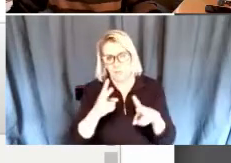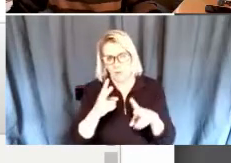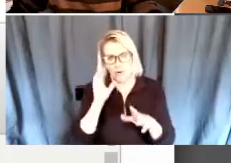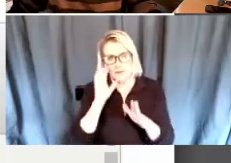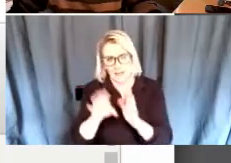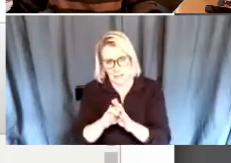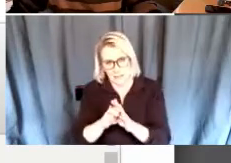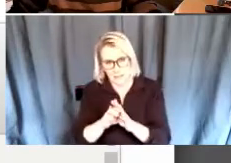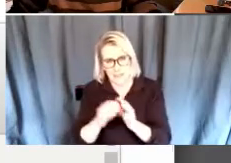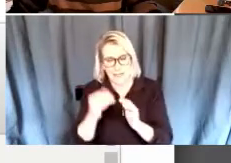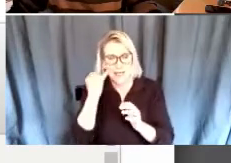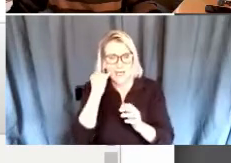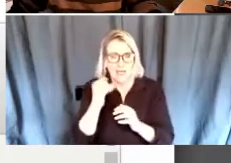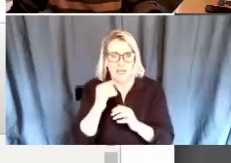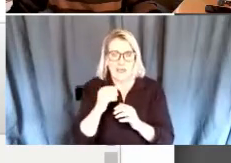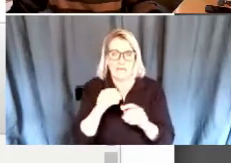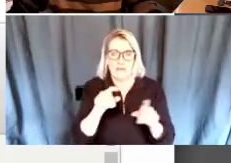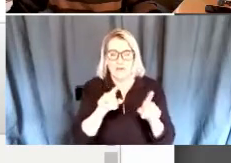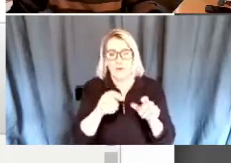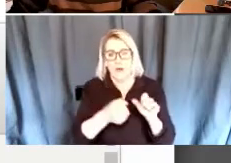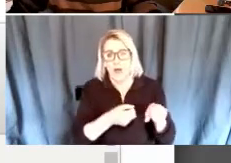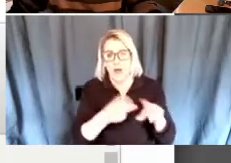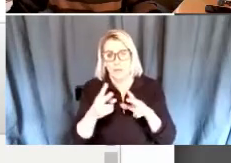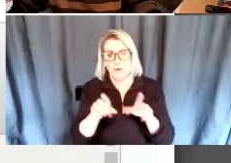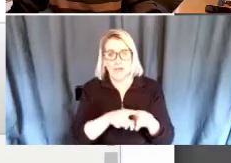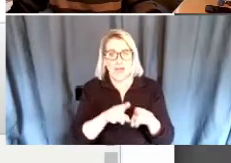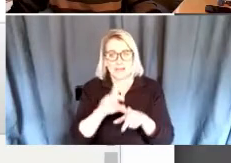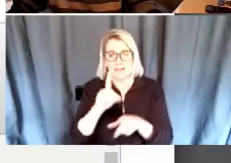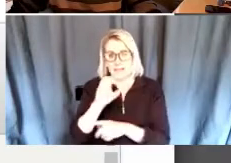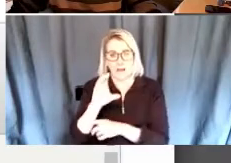upload as a document you will not be able to put the image there.